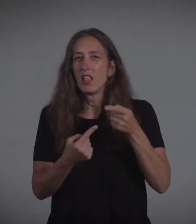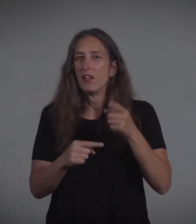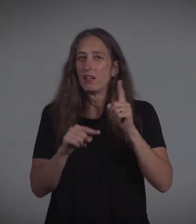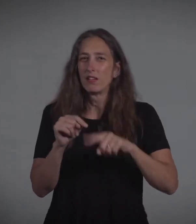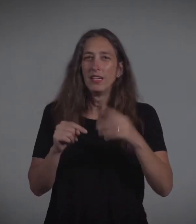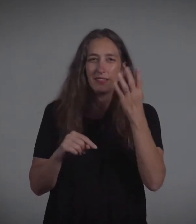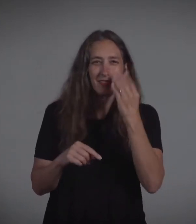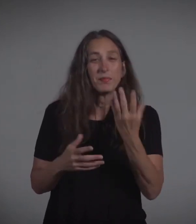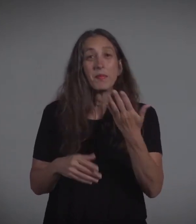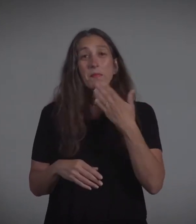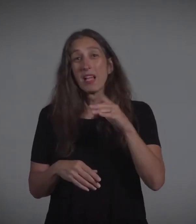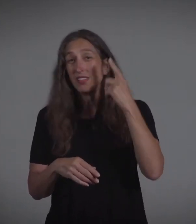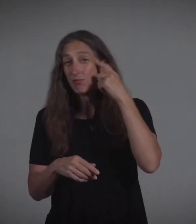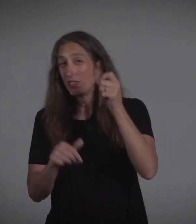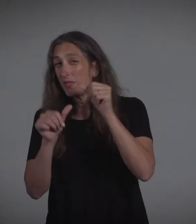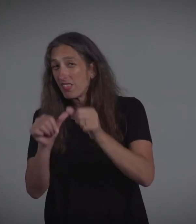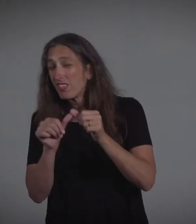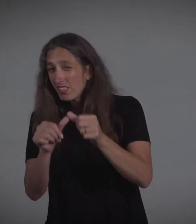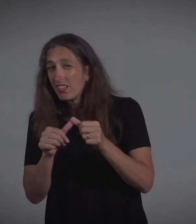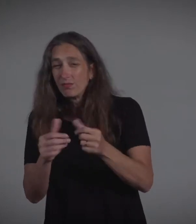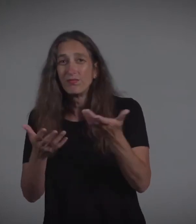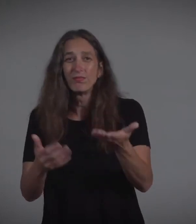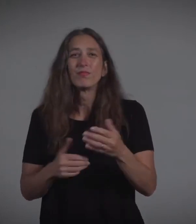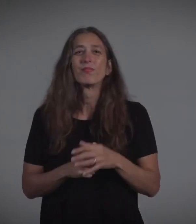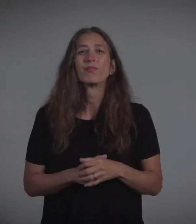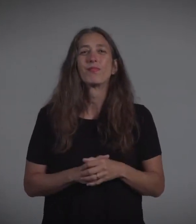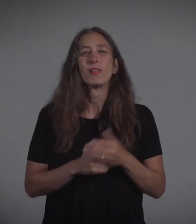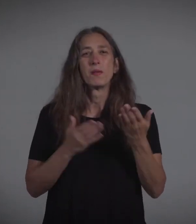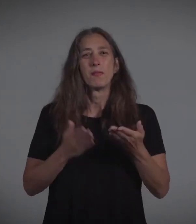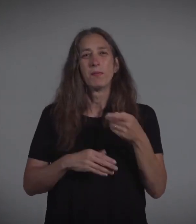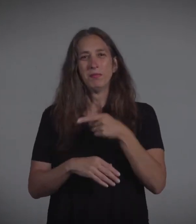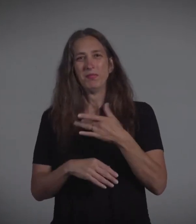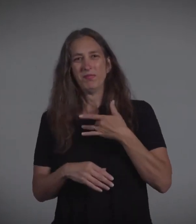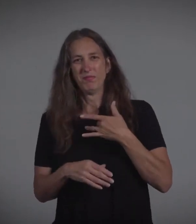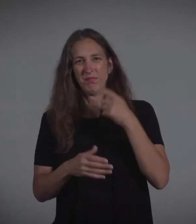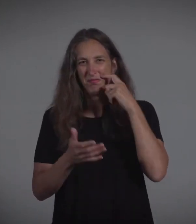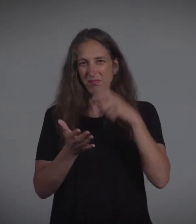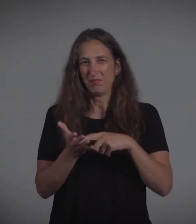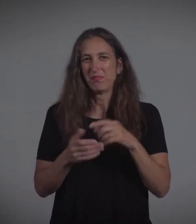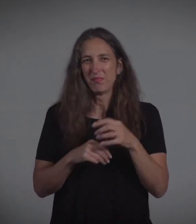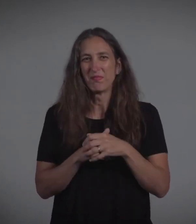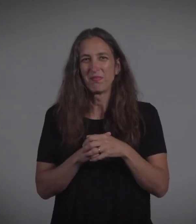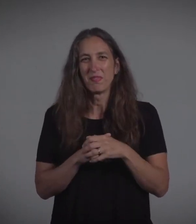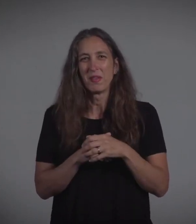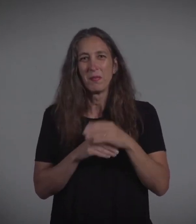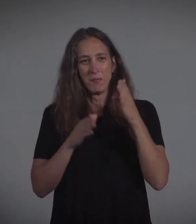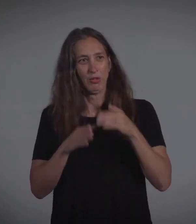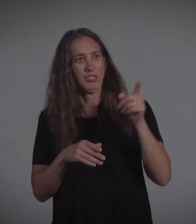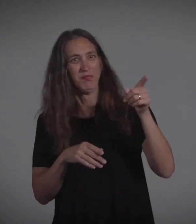They may have bad dreams all of the time. Other people may notice that when the abuser enters a room,